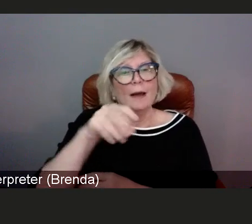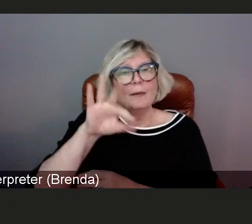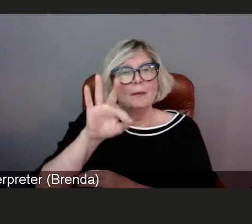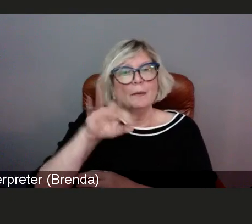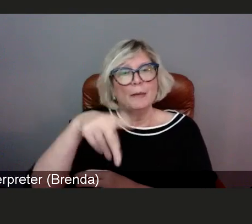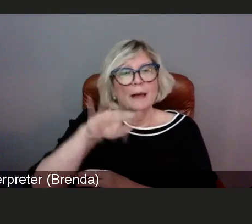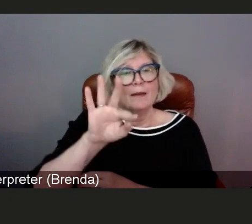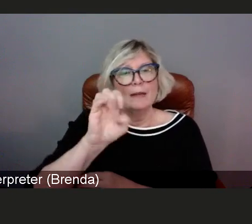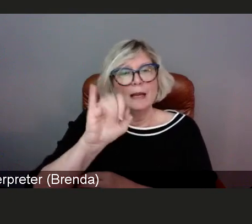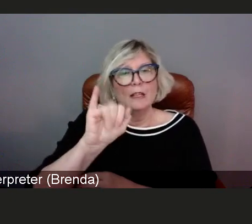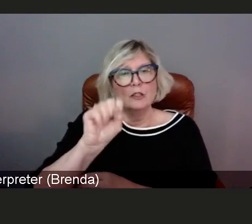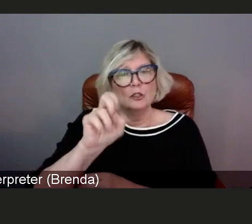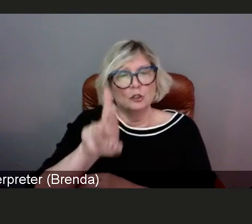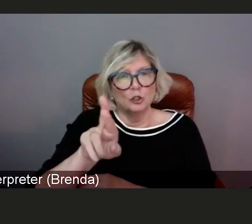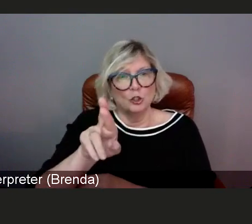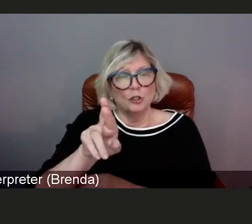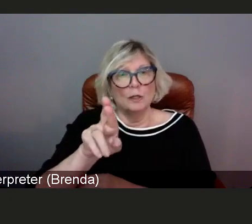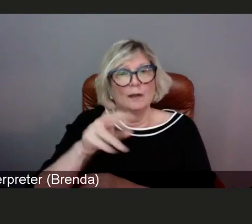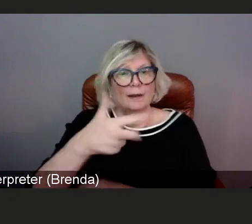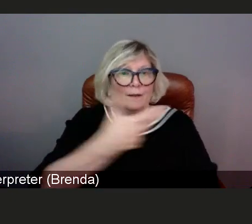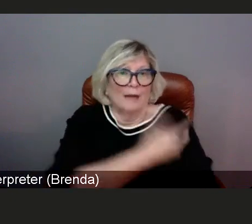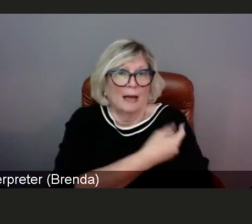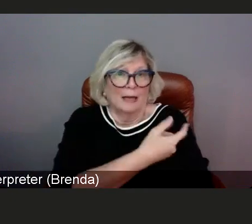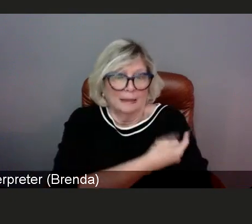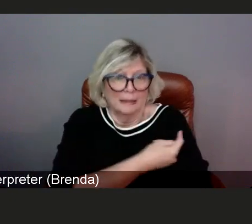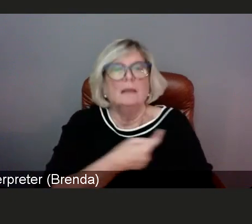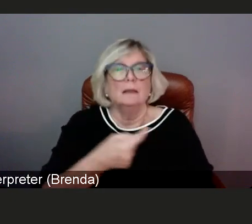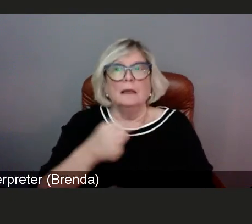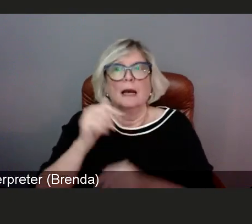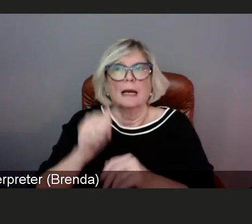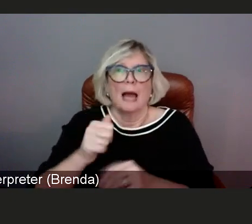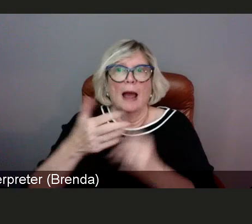against these newer strains of the COVID-19 virus.